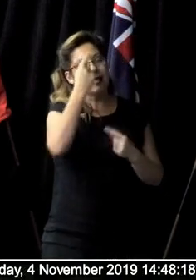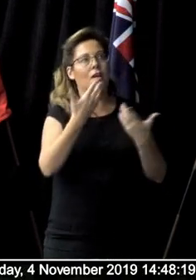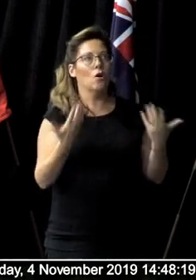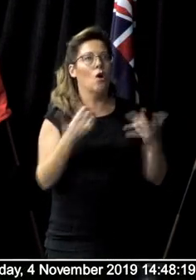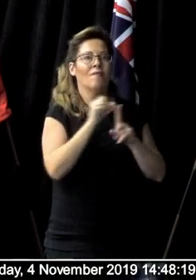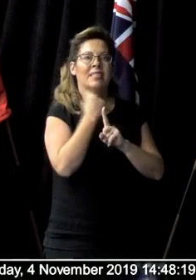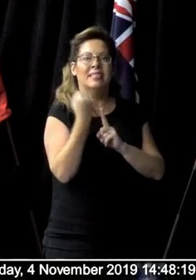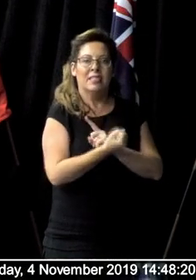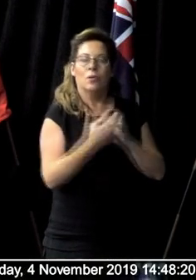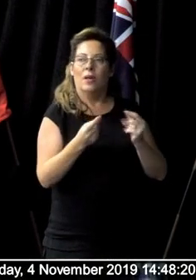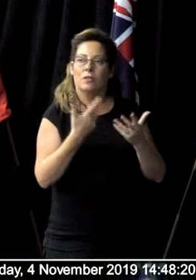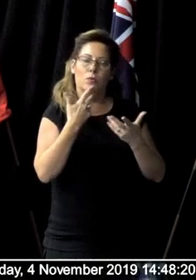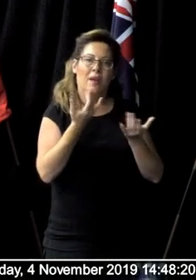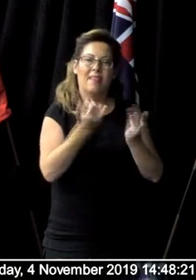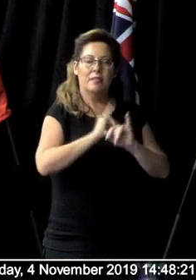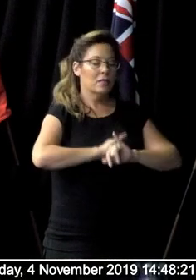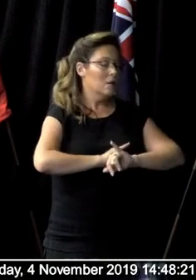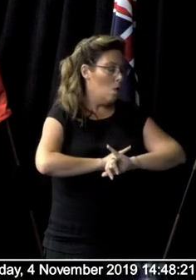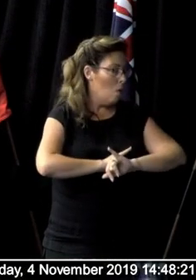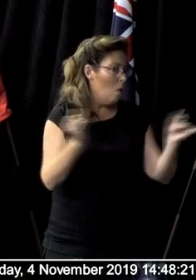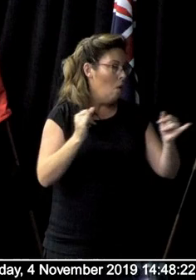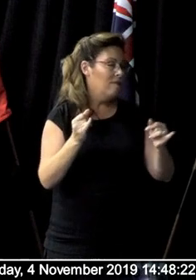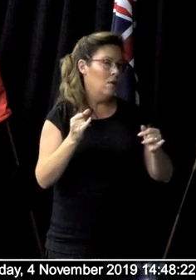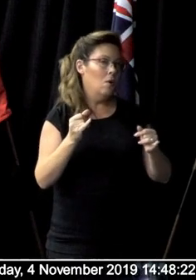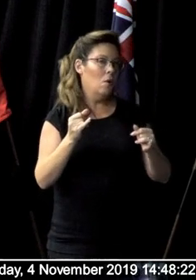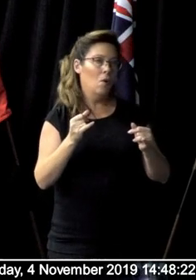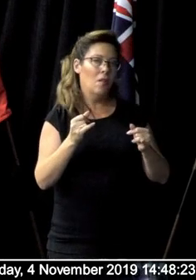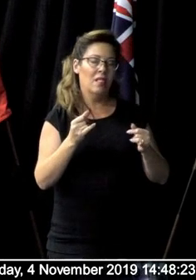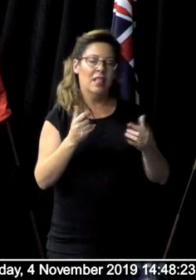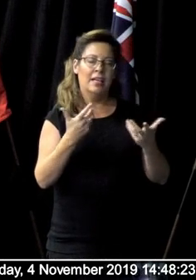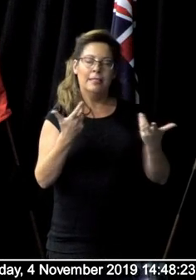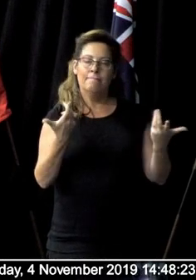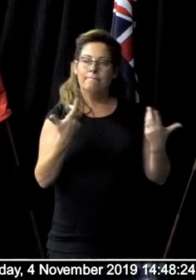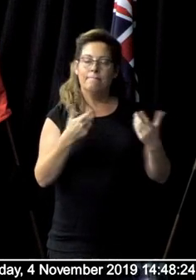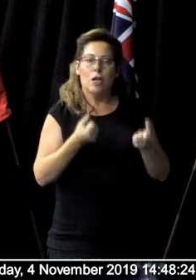appalling lack of attention to the student’s dignity and privacy.